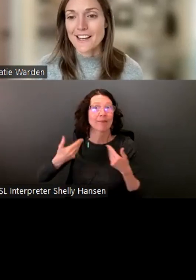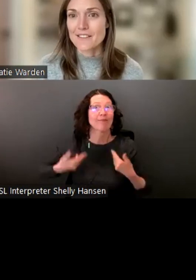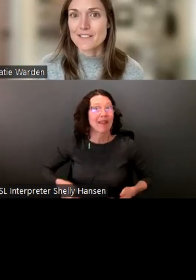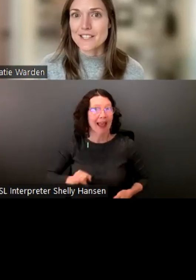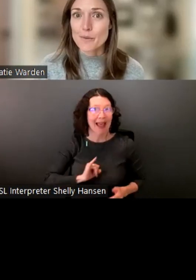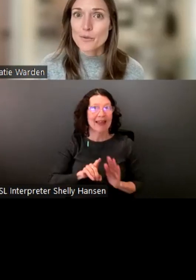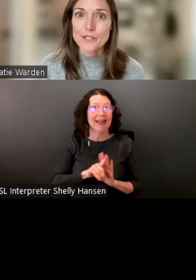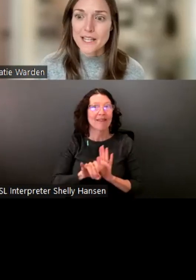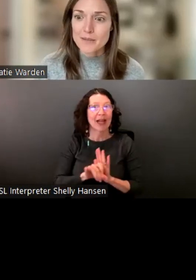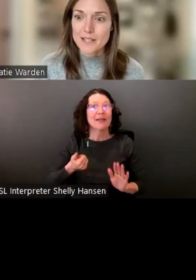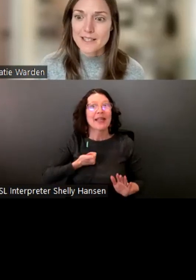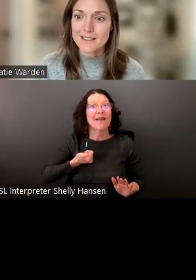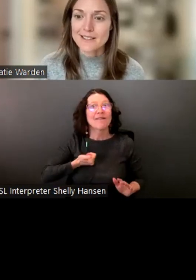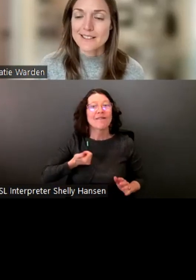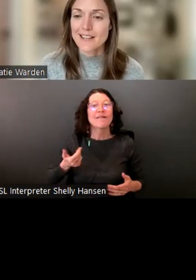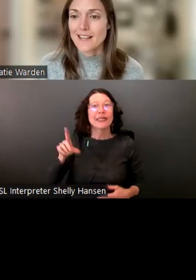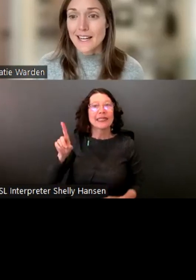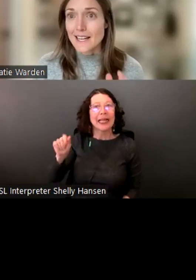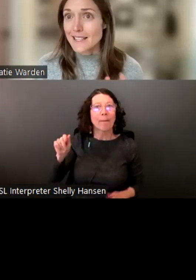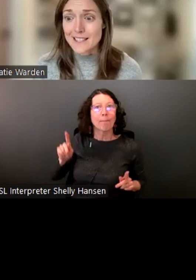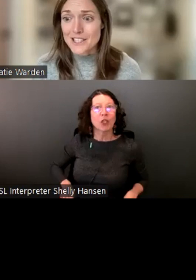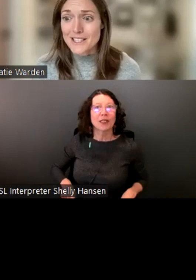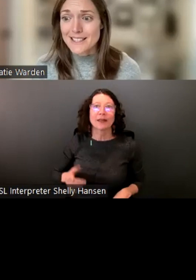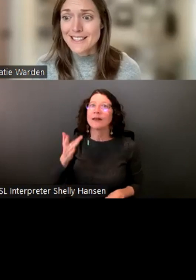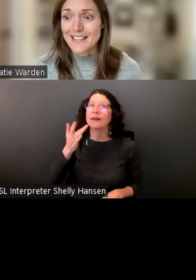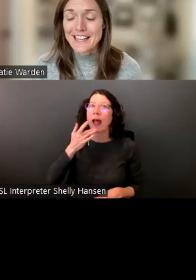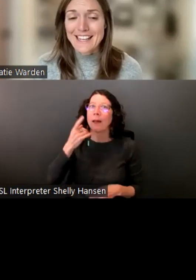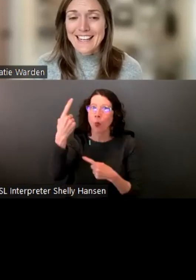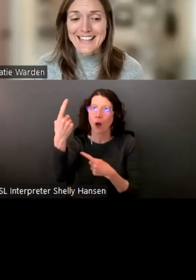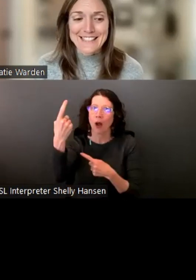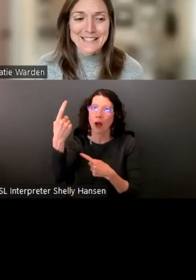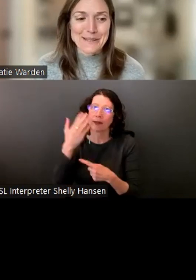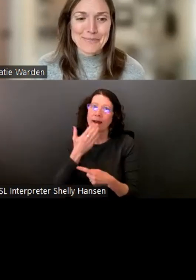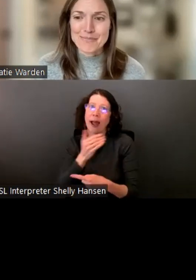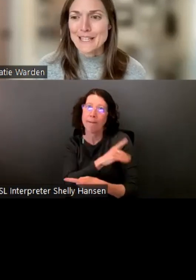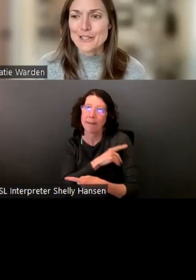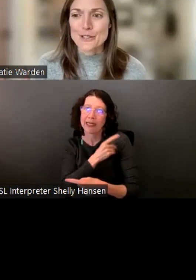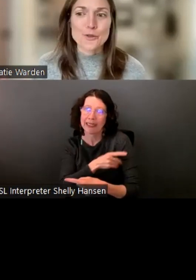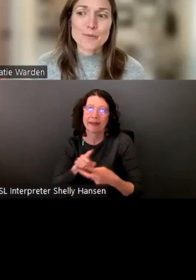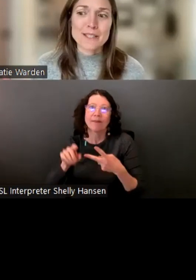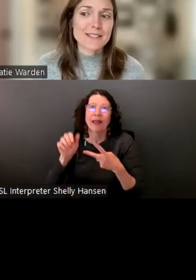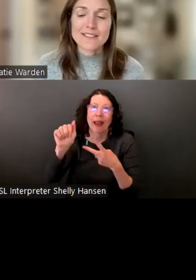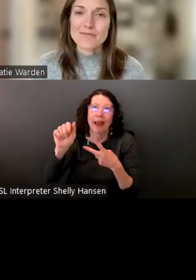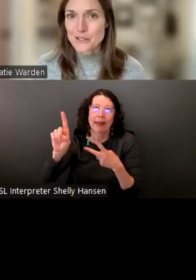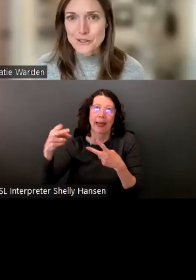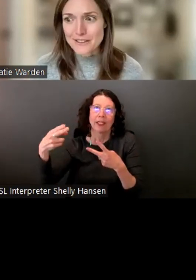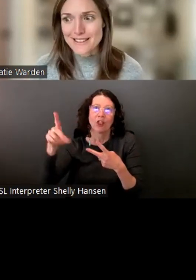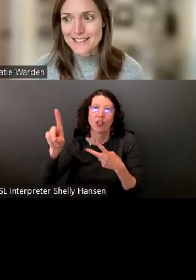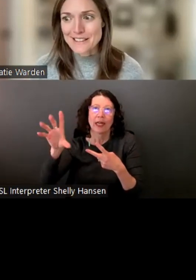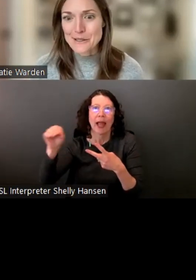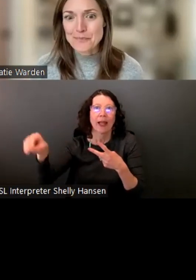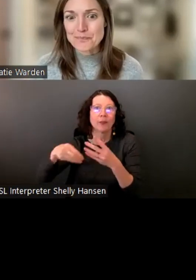I have type one diabetes, ADHD, and an assortment of mental illnesses.